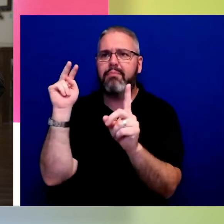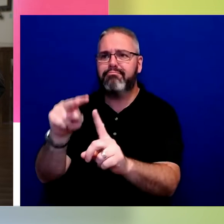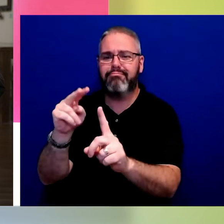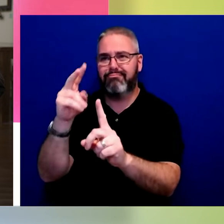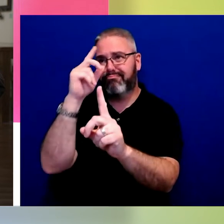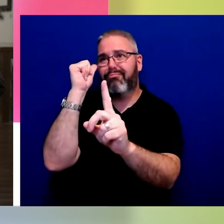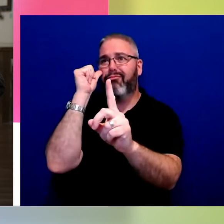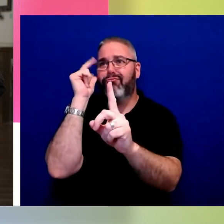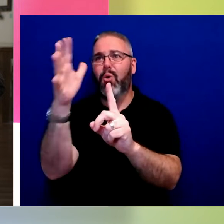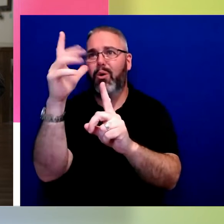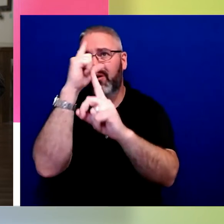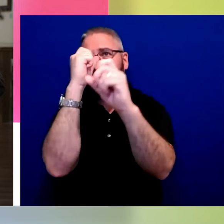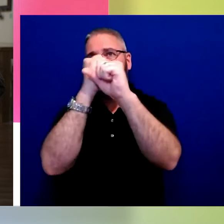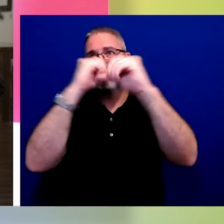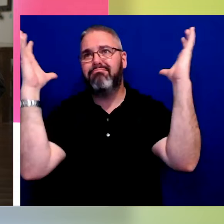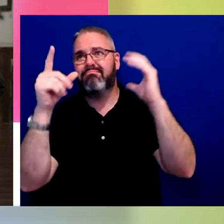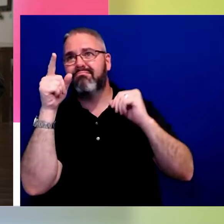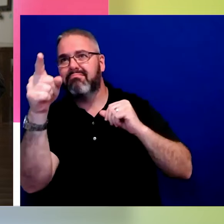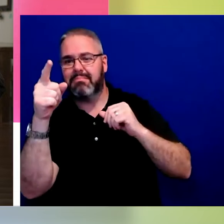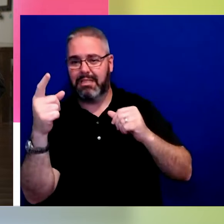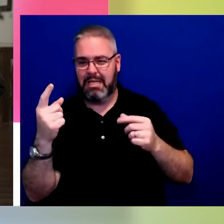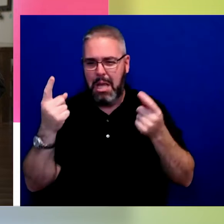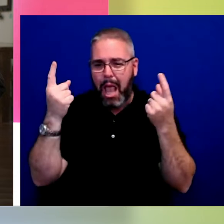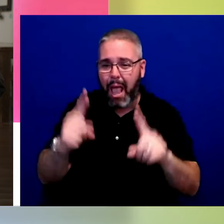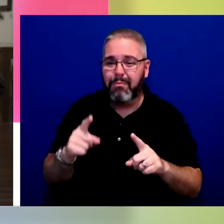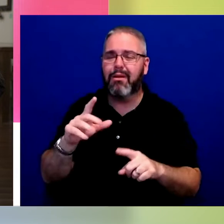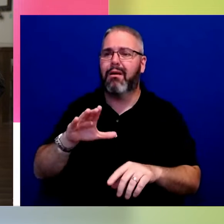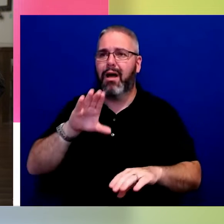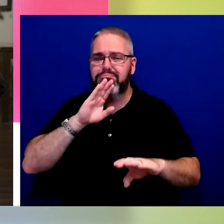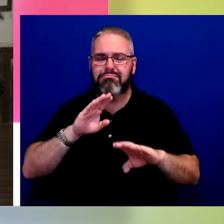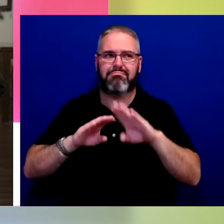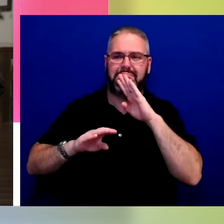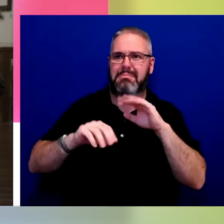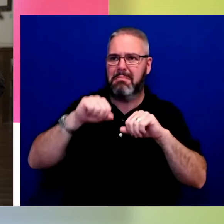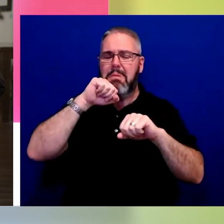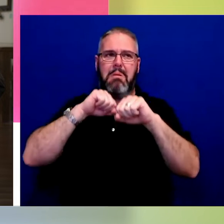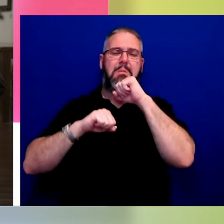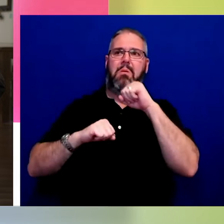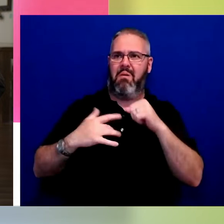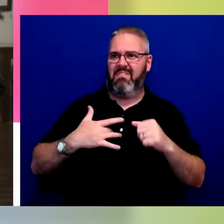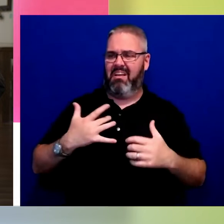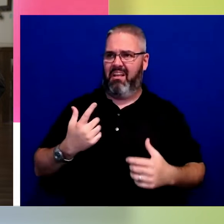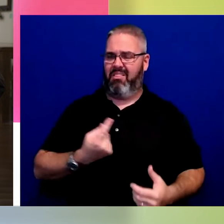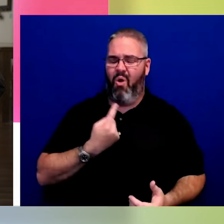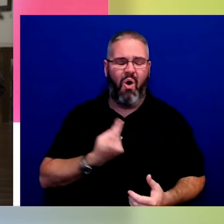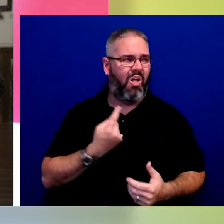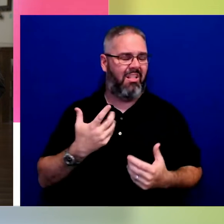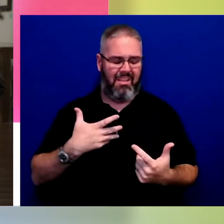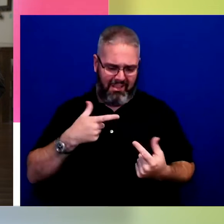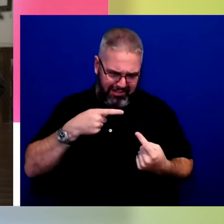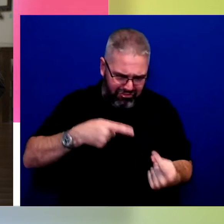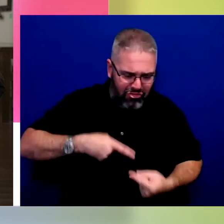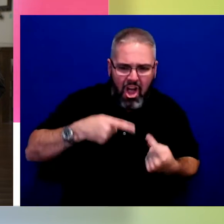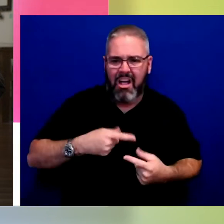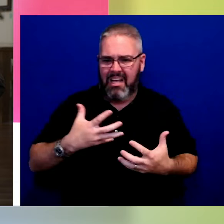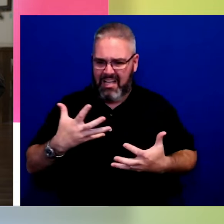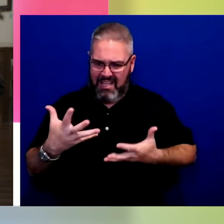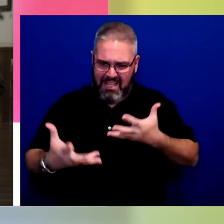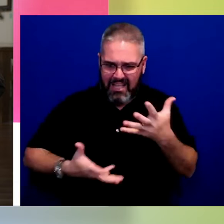We will all have moments of frustration, loneliness, or struggle, but if we can practice patience